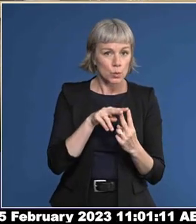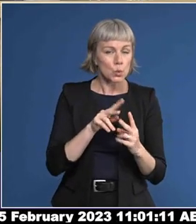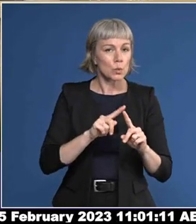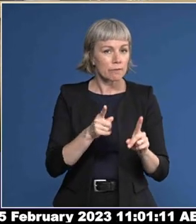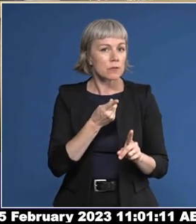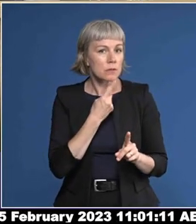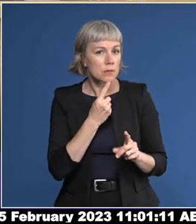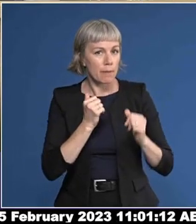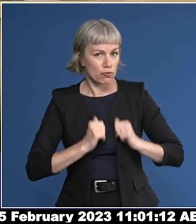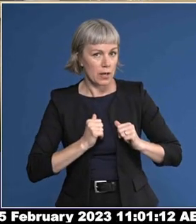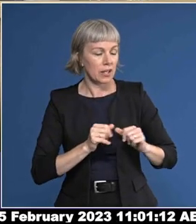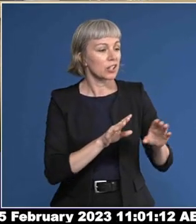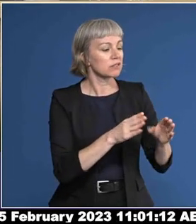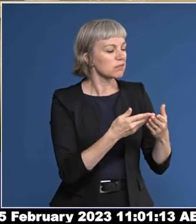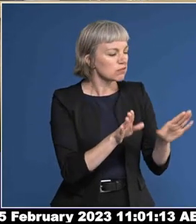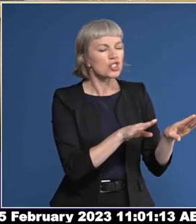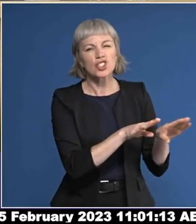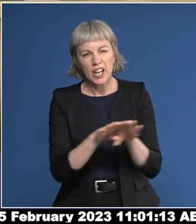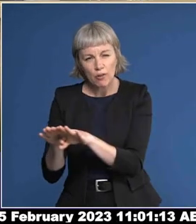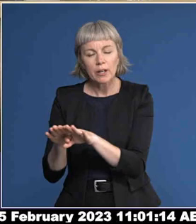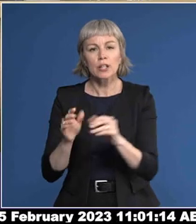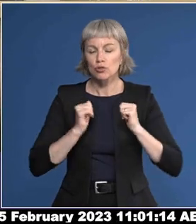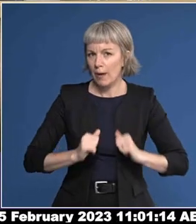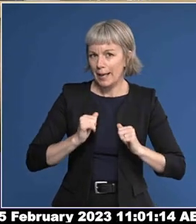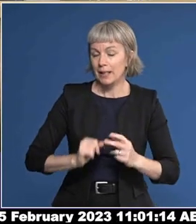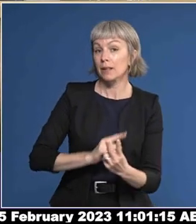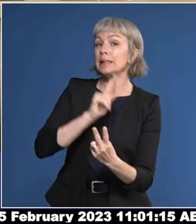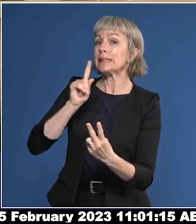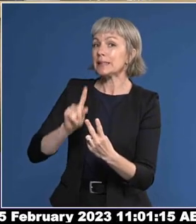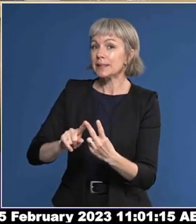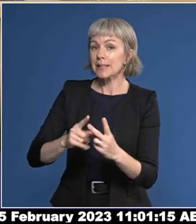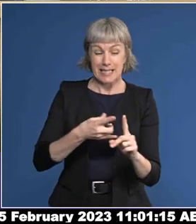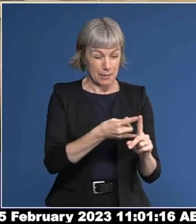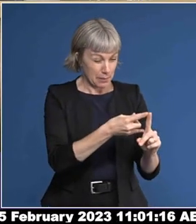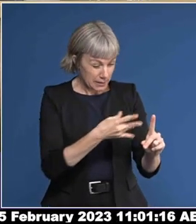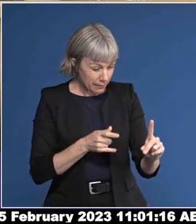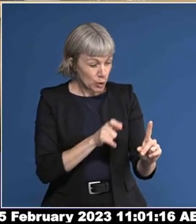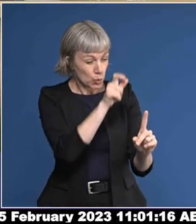issues was the training about the particular person for whom you are supporting and